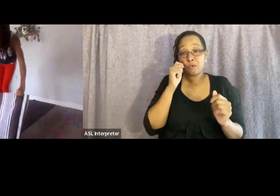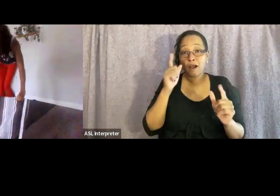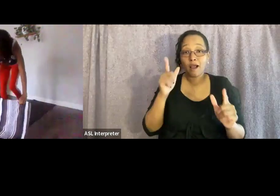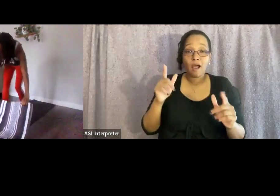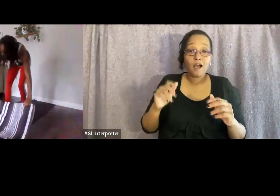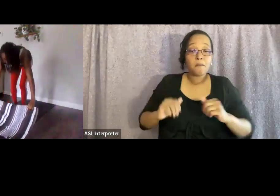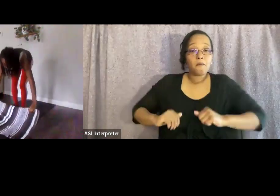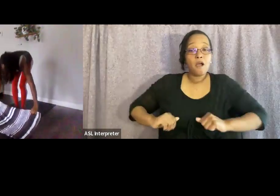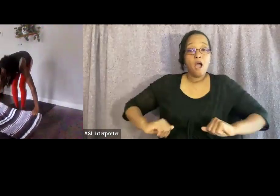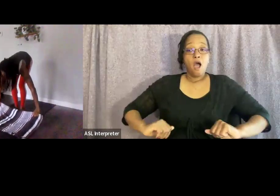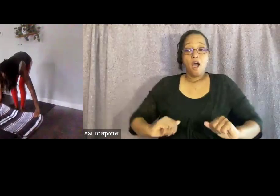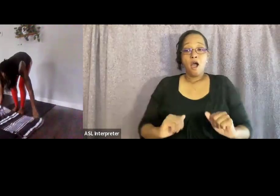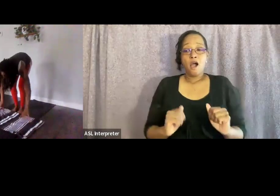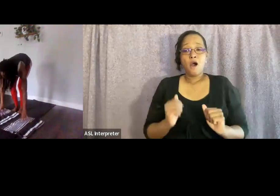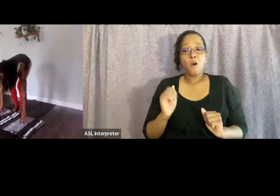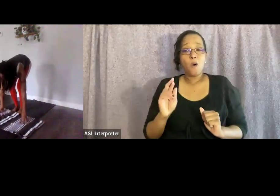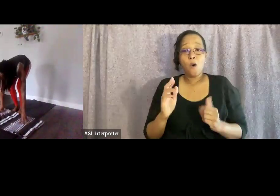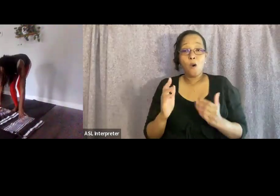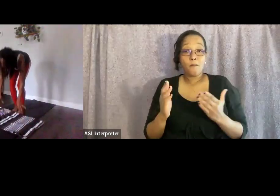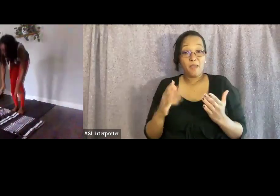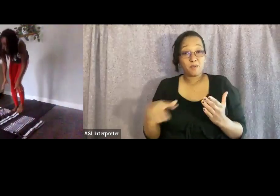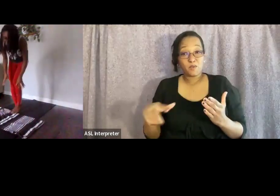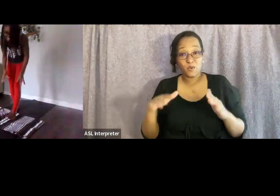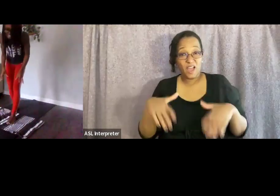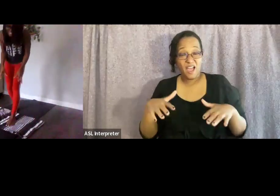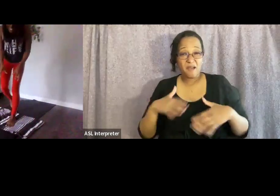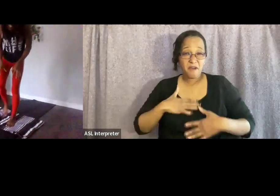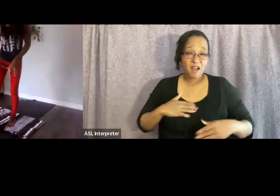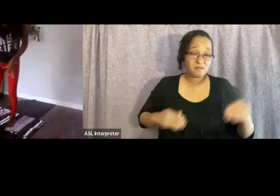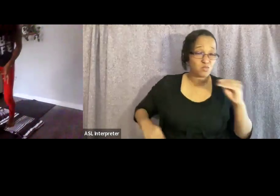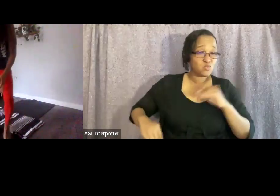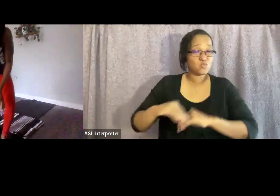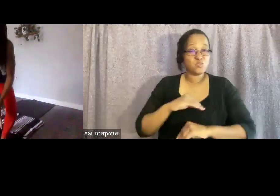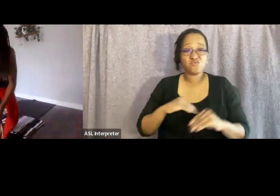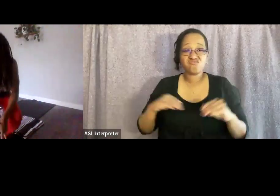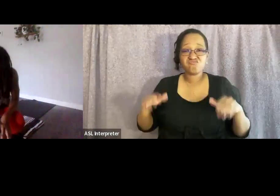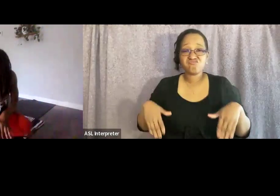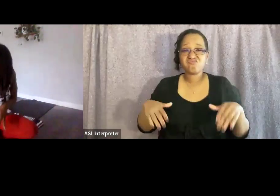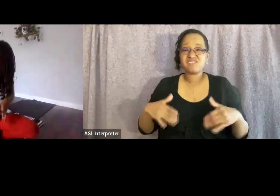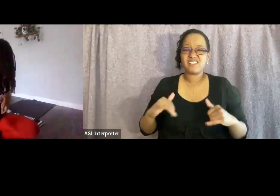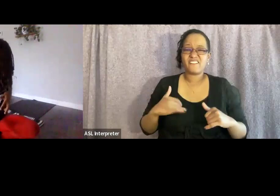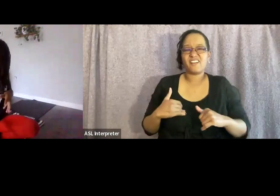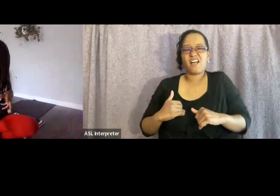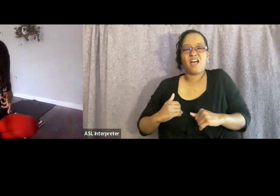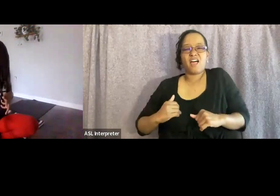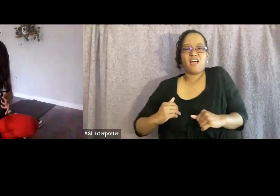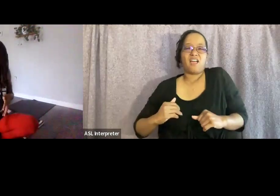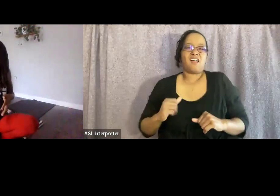or maybe you haven't had a chance to move your body, and things might still be stiff